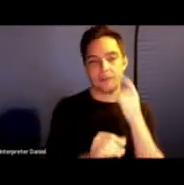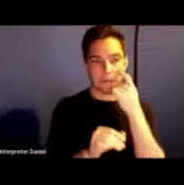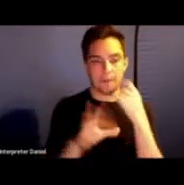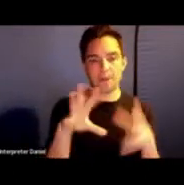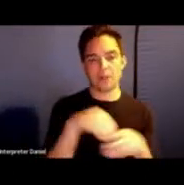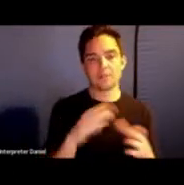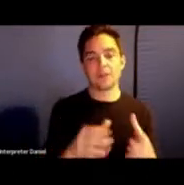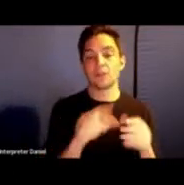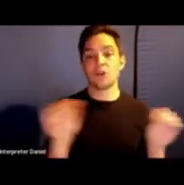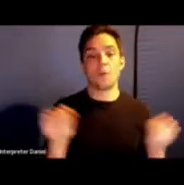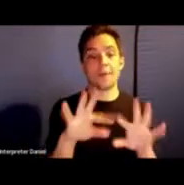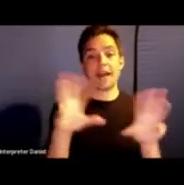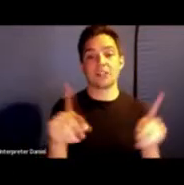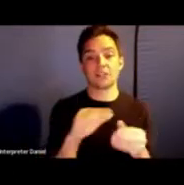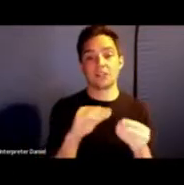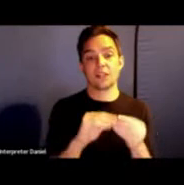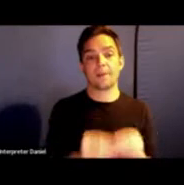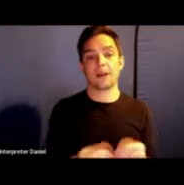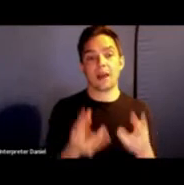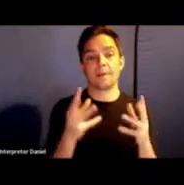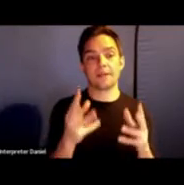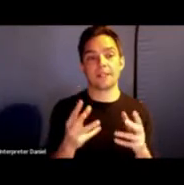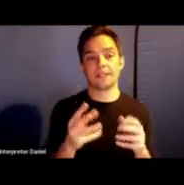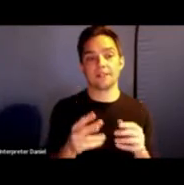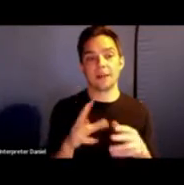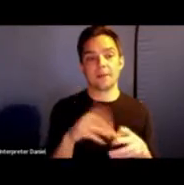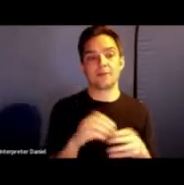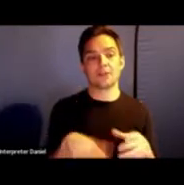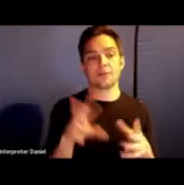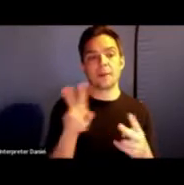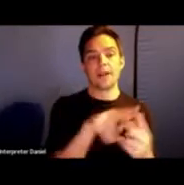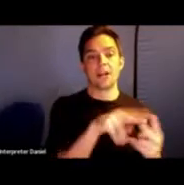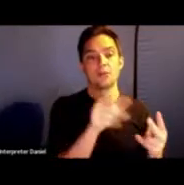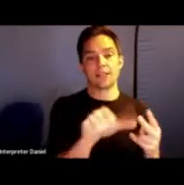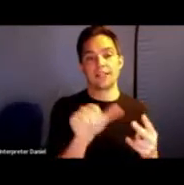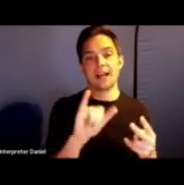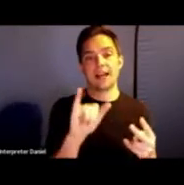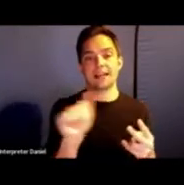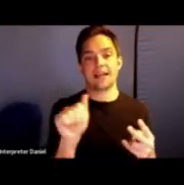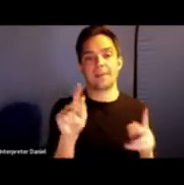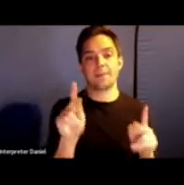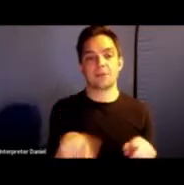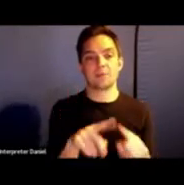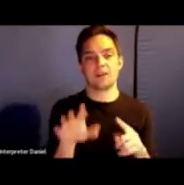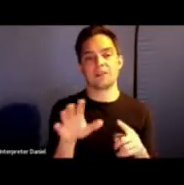magical number of how many participants should be paired with any if a person from the roundtables and from my